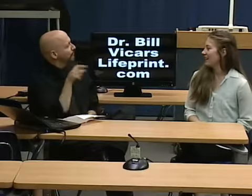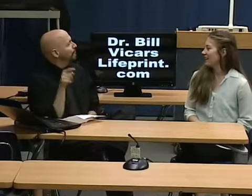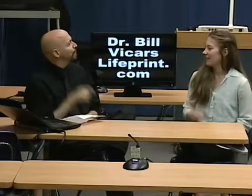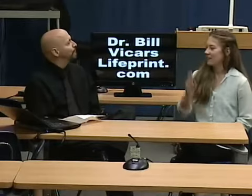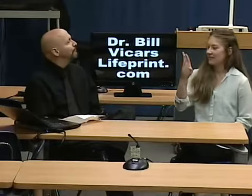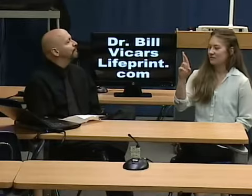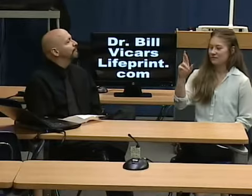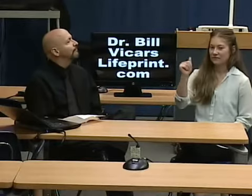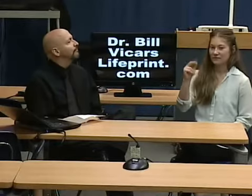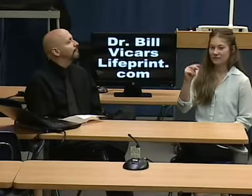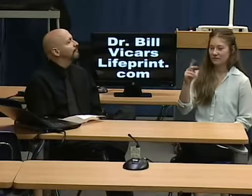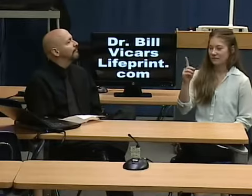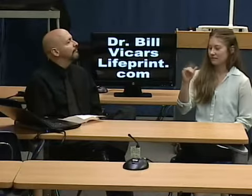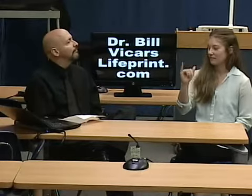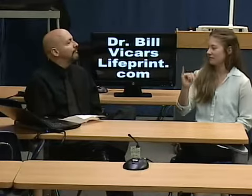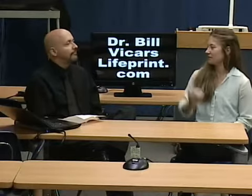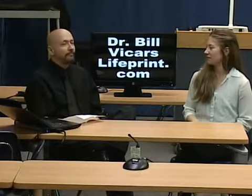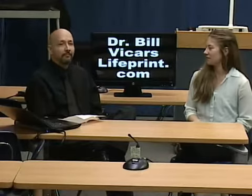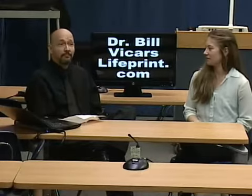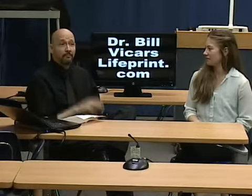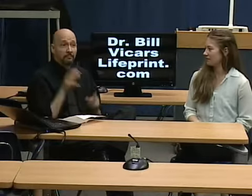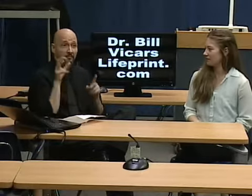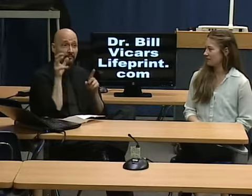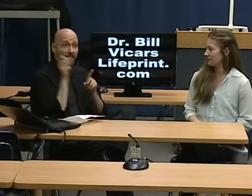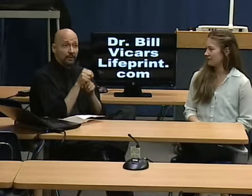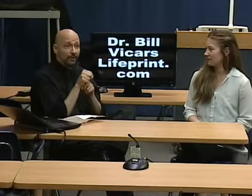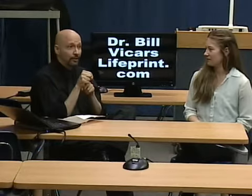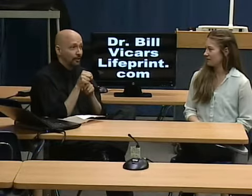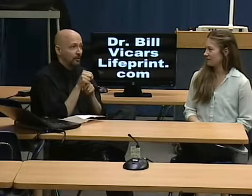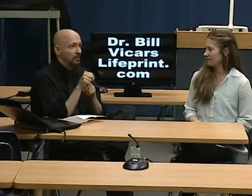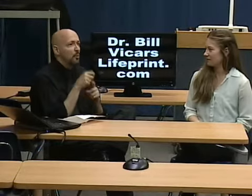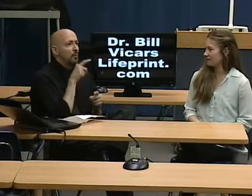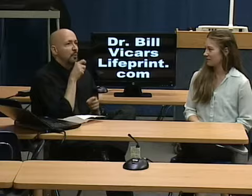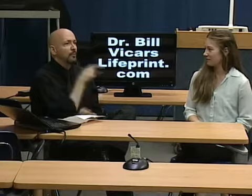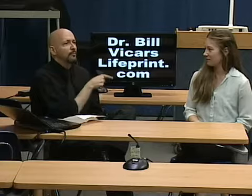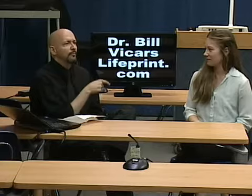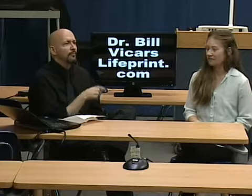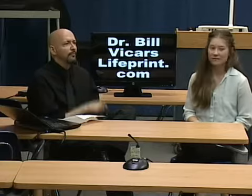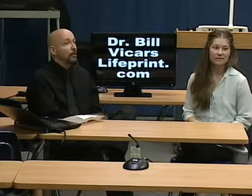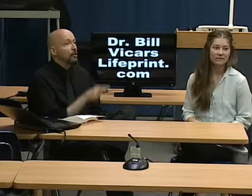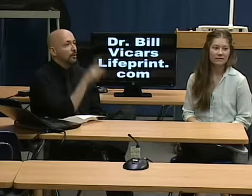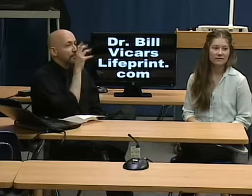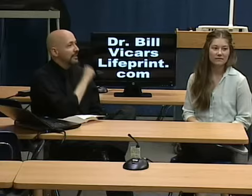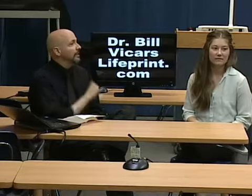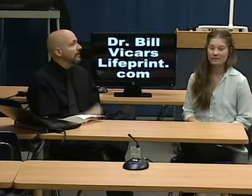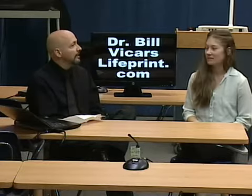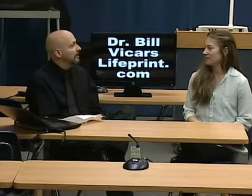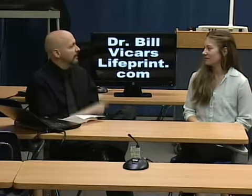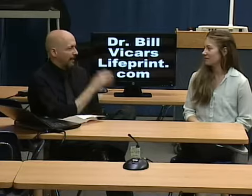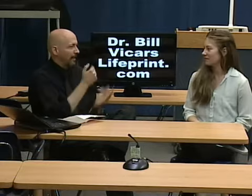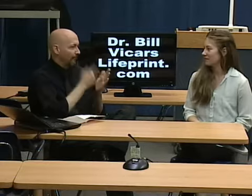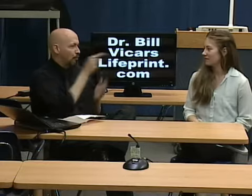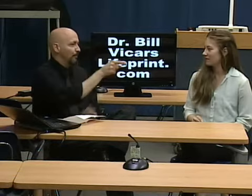Tell them your name. B-R-A-N-D-I Did you catch that? Who is she? You missed it? Tell them again.